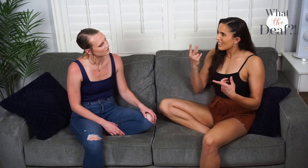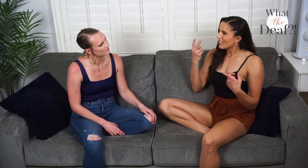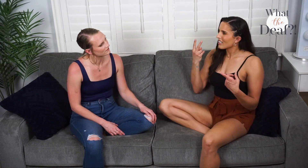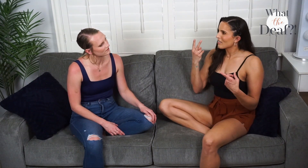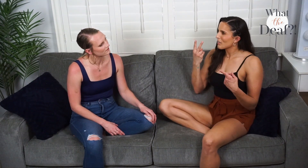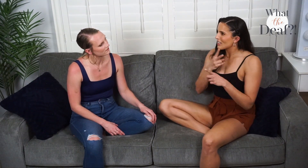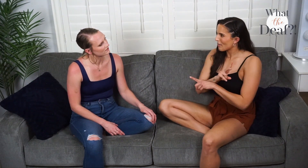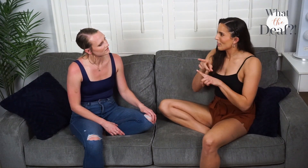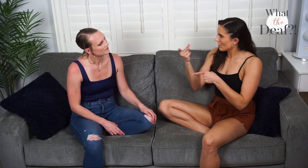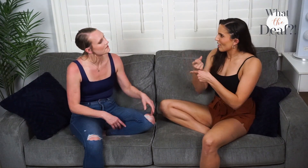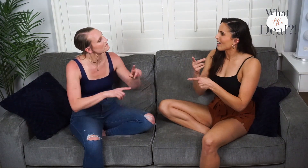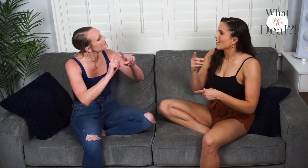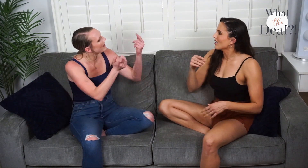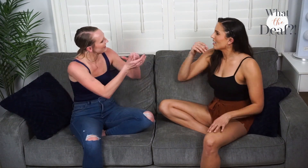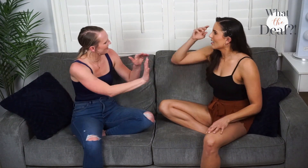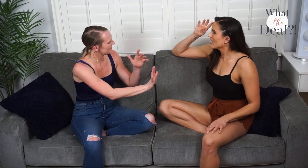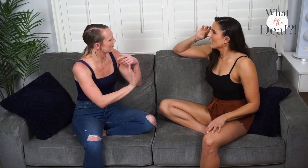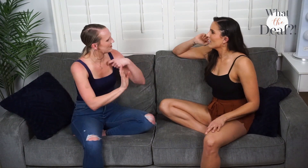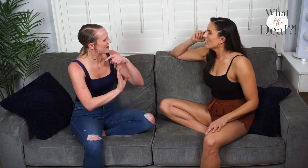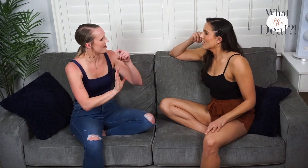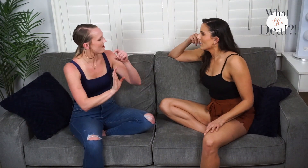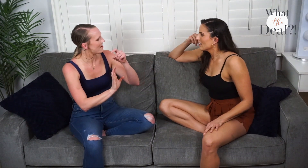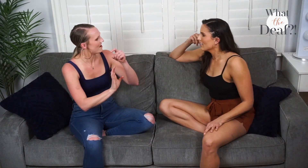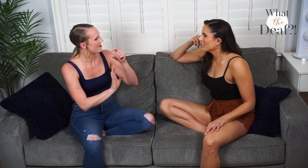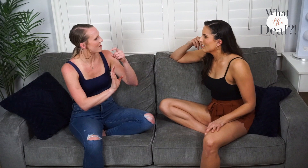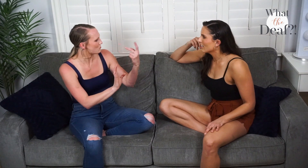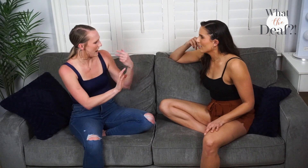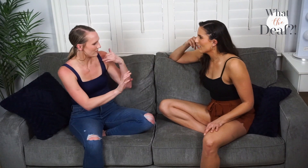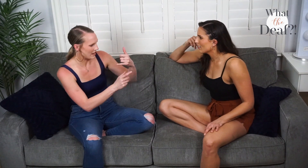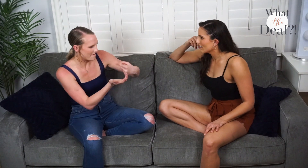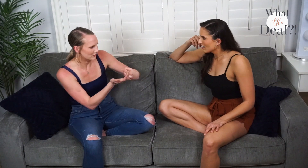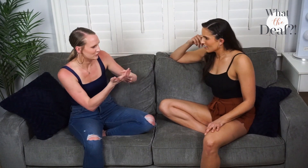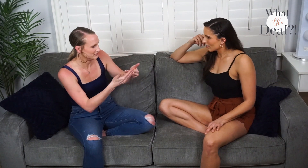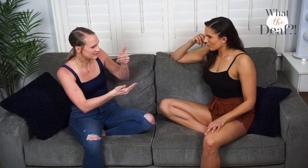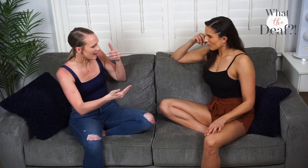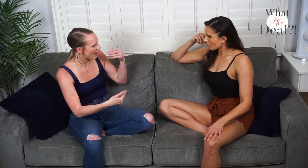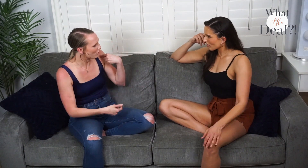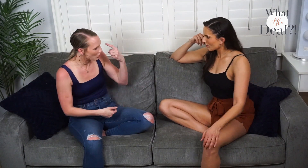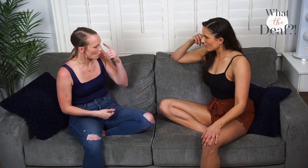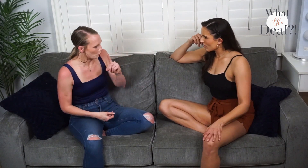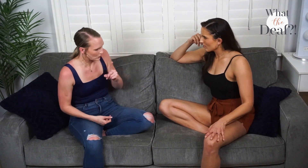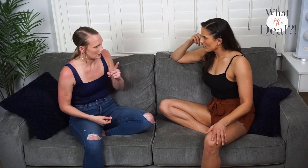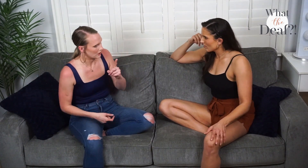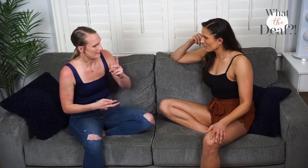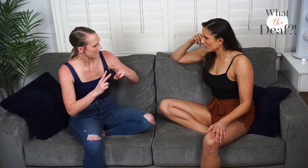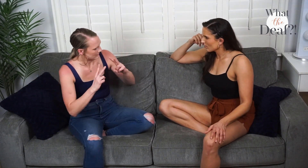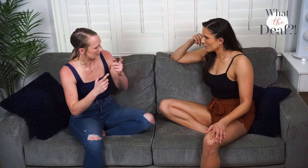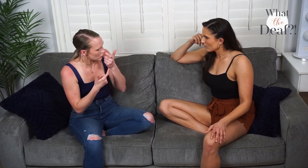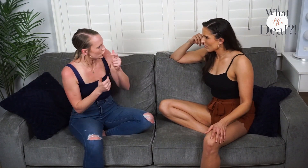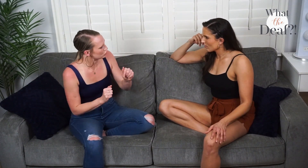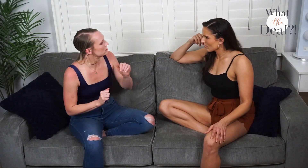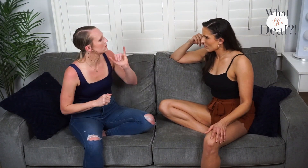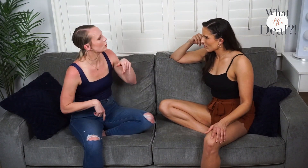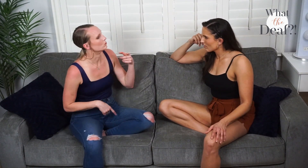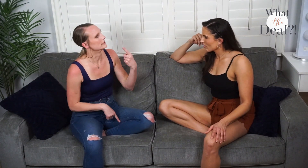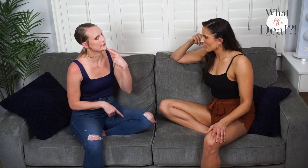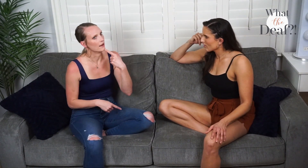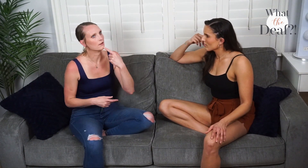It's just an interesting perspective but yeah, you're right. But again, you and I have had this conversation before and I think it's very interesting that you say